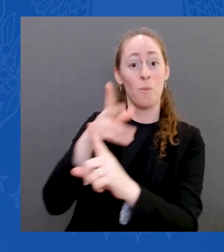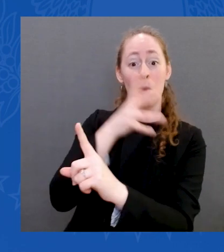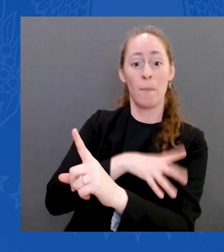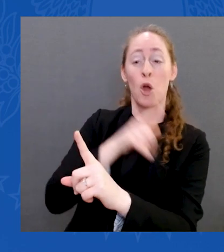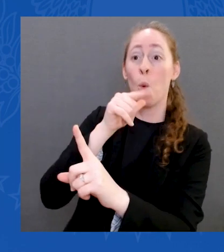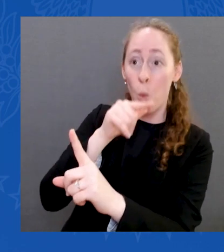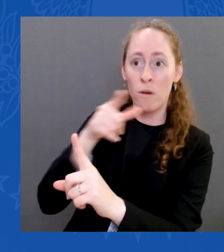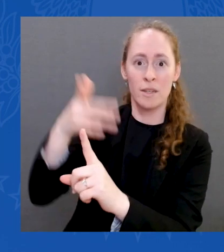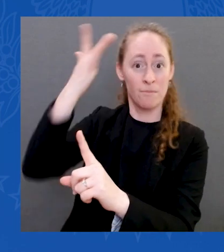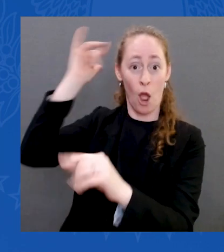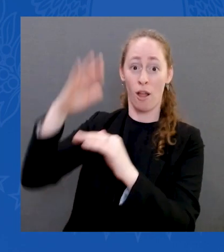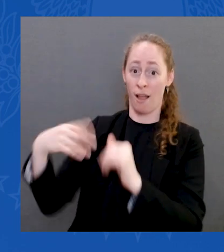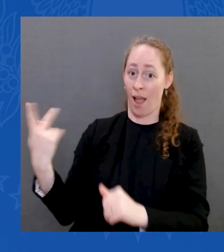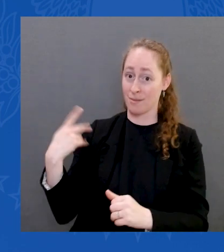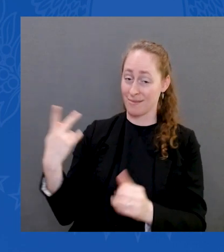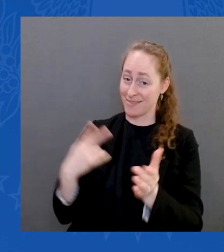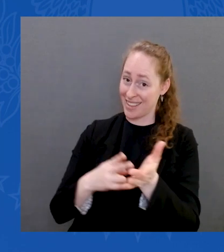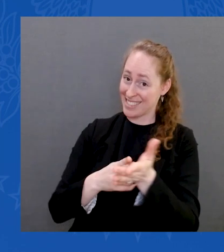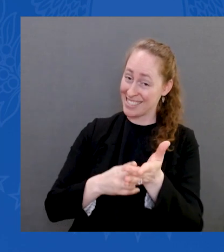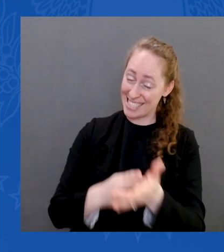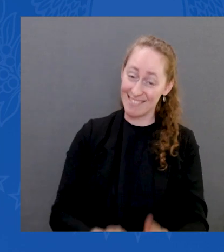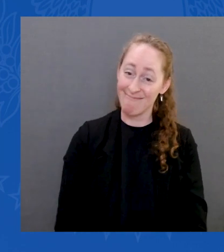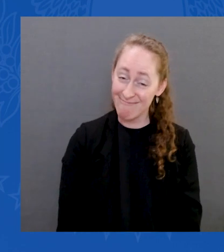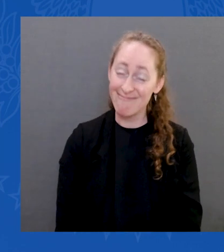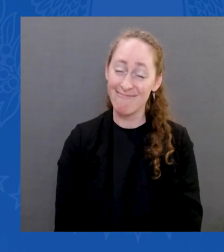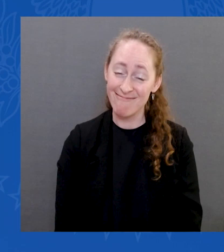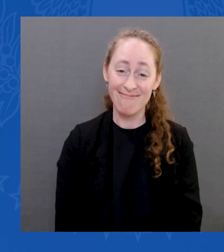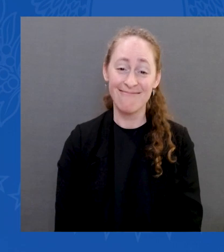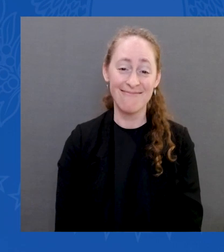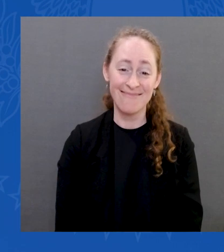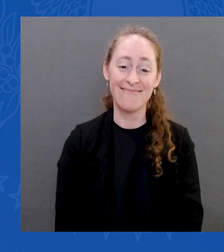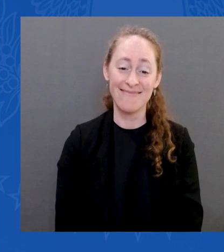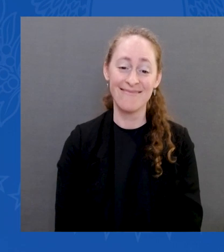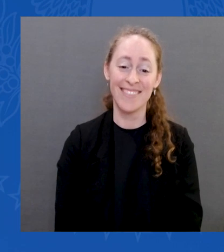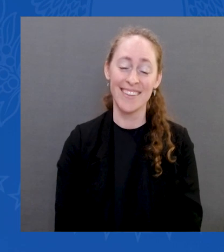This is an assistant dean at Oberlin College, one of the finest colleges in the country.